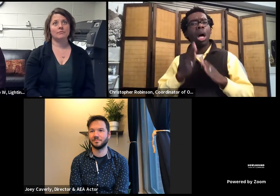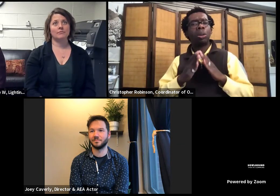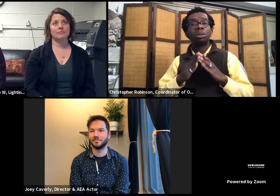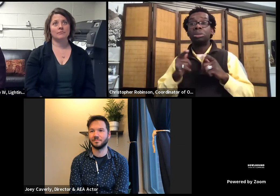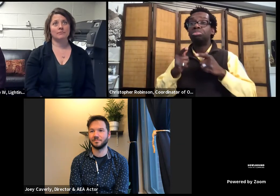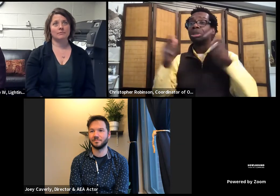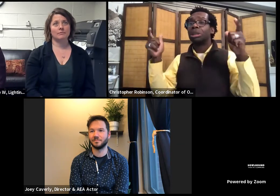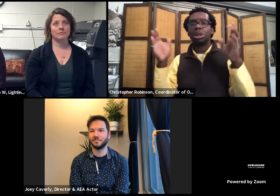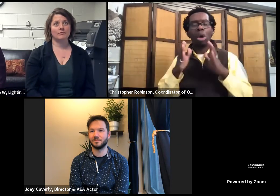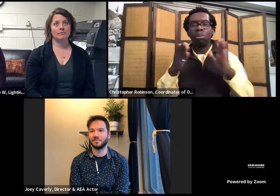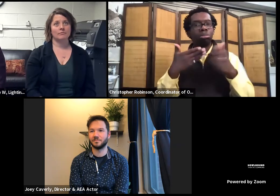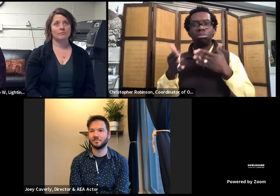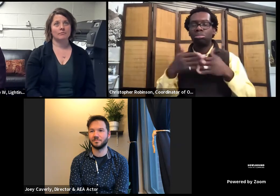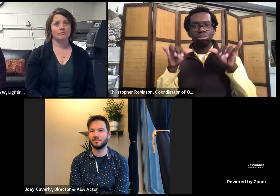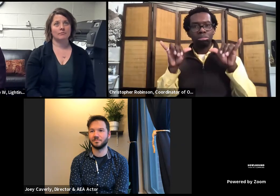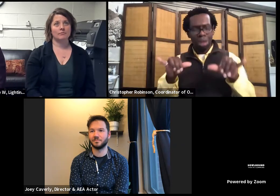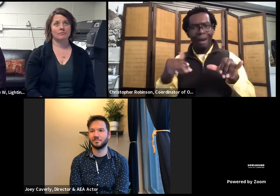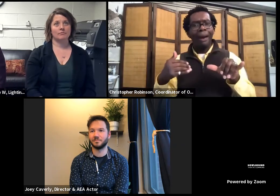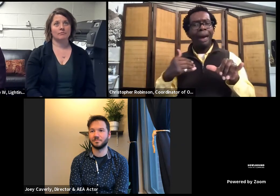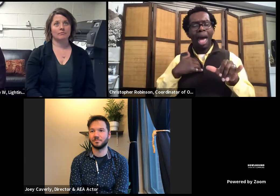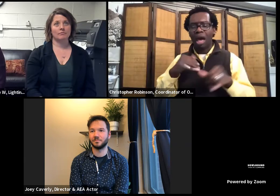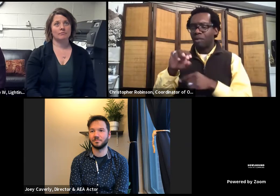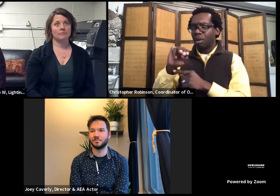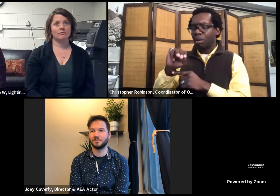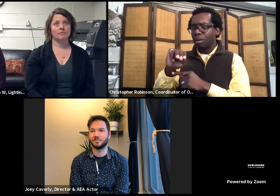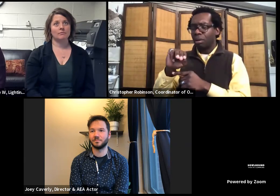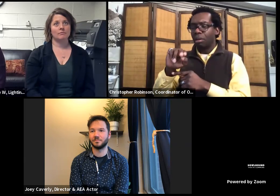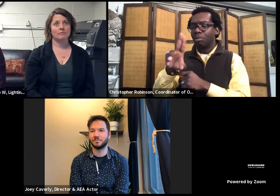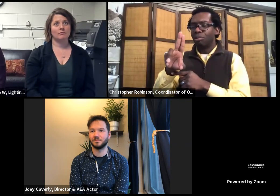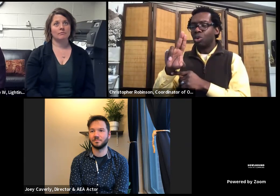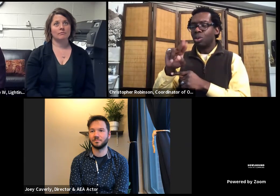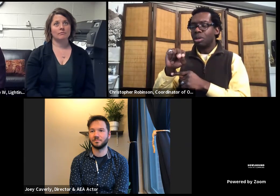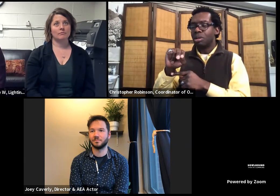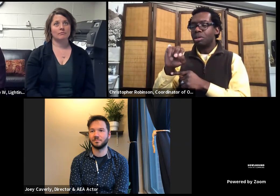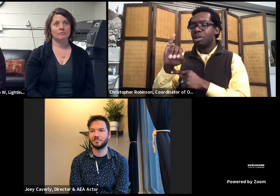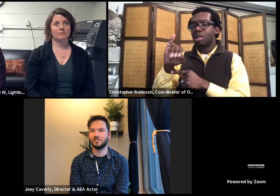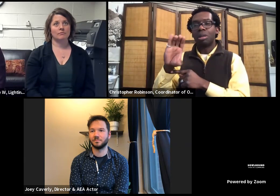of your cities have bigger small deaf populations, or bigger small cities.